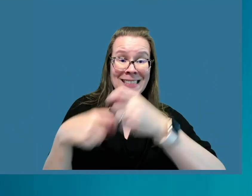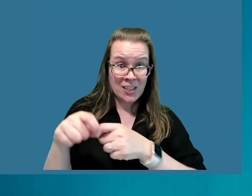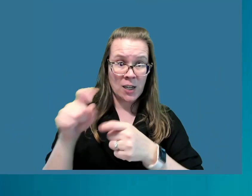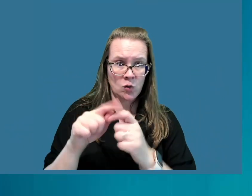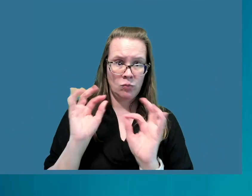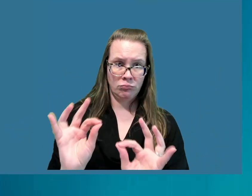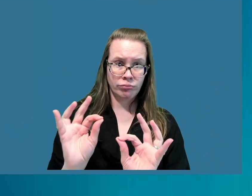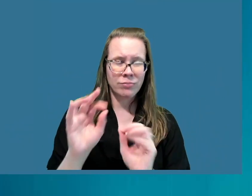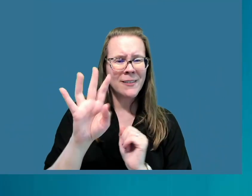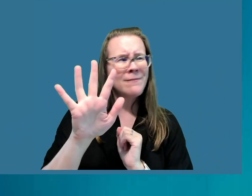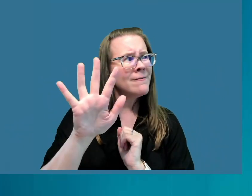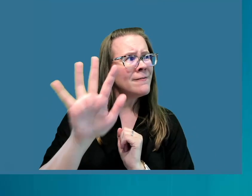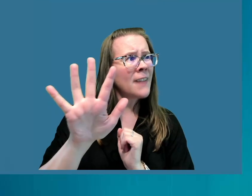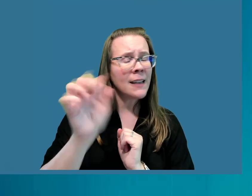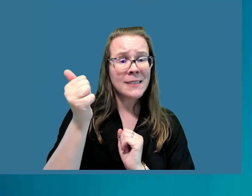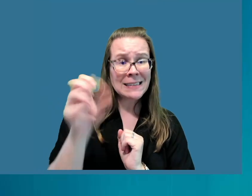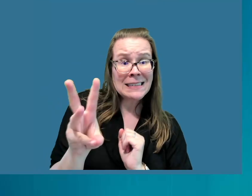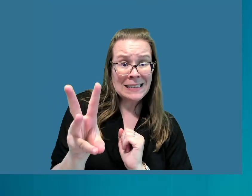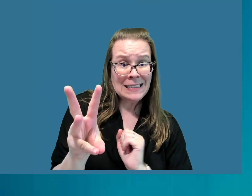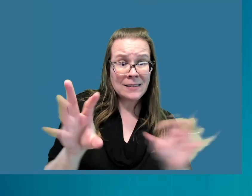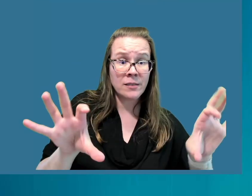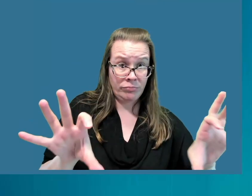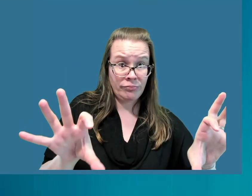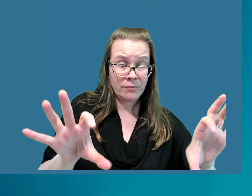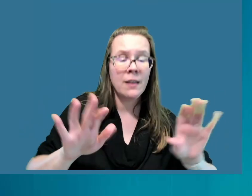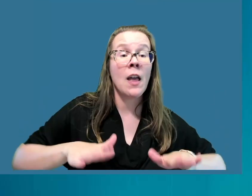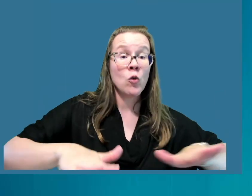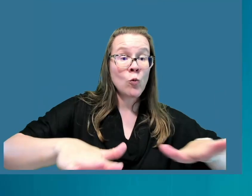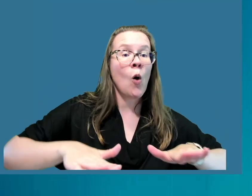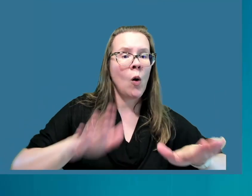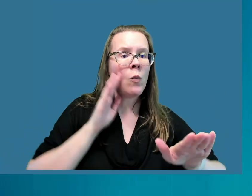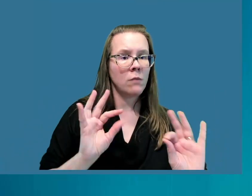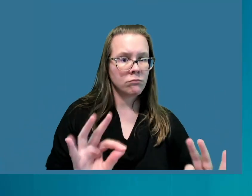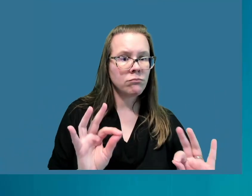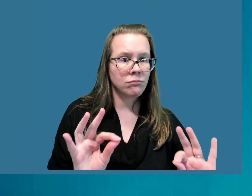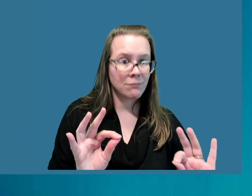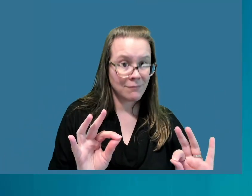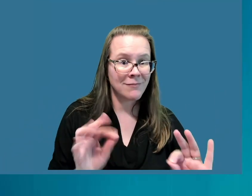I bought a special rolling pin (that's linked in this section of the blog) that has rings on the